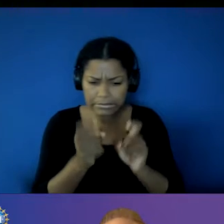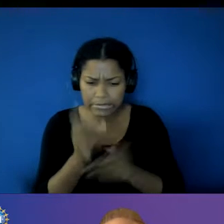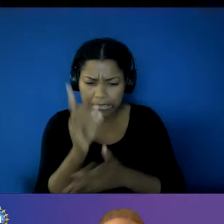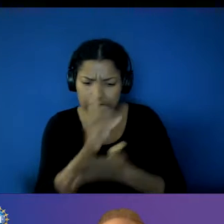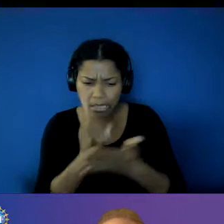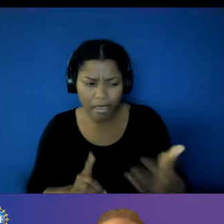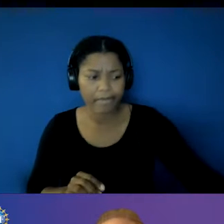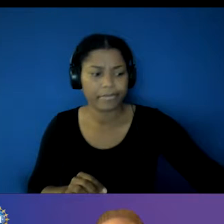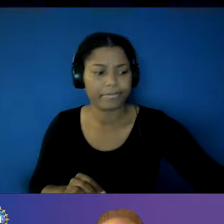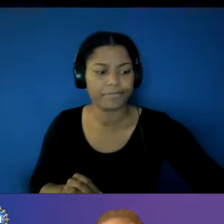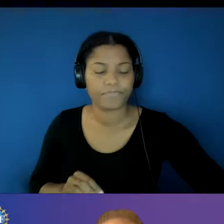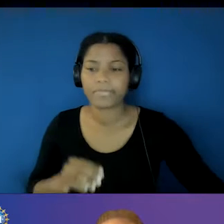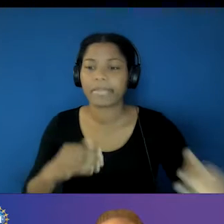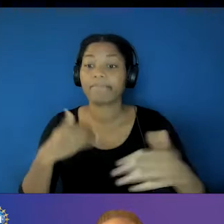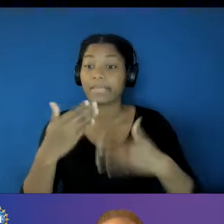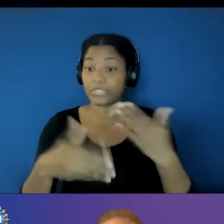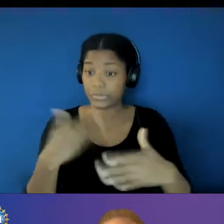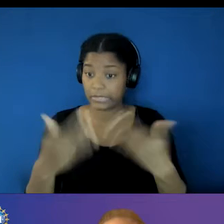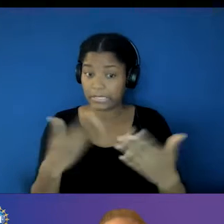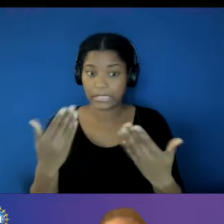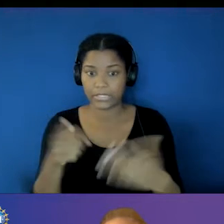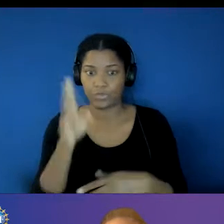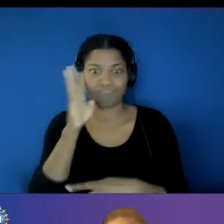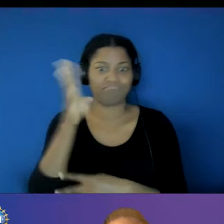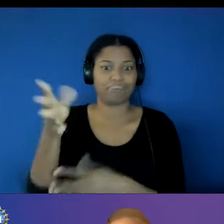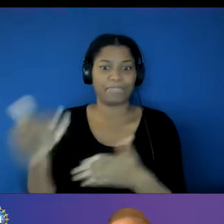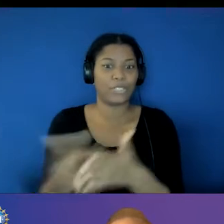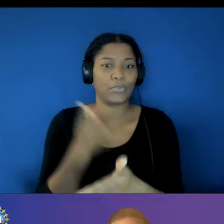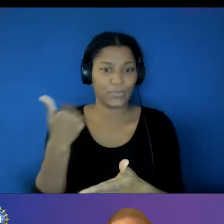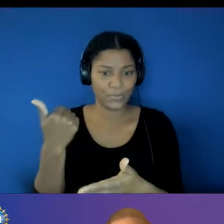you've developed a new instrument with capabilities that didn't exist before,